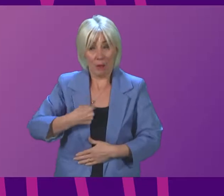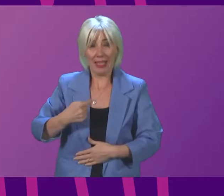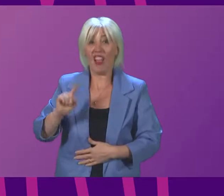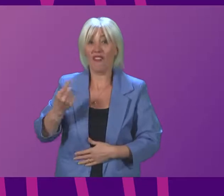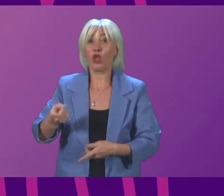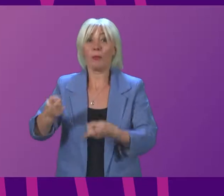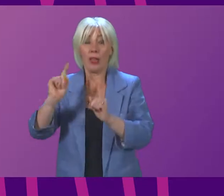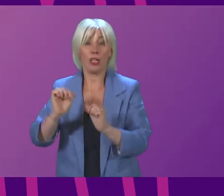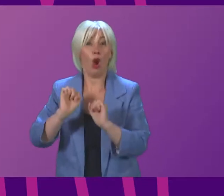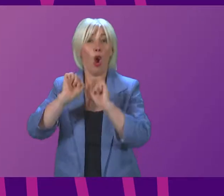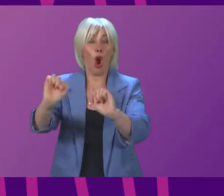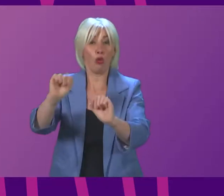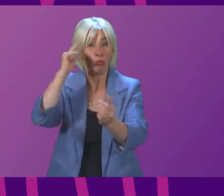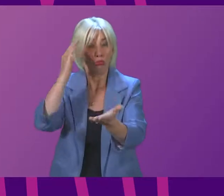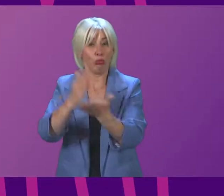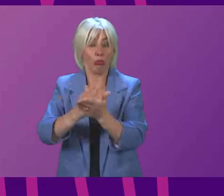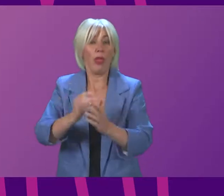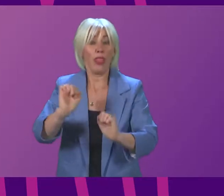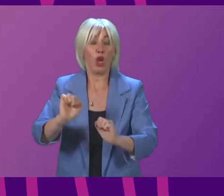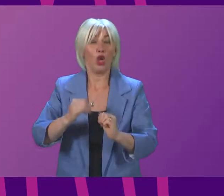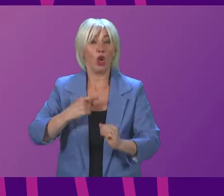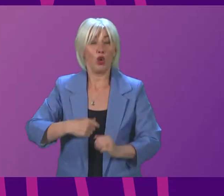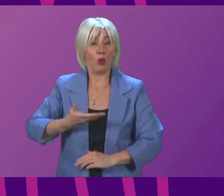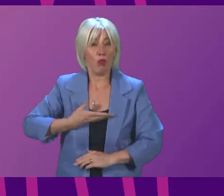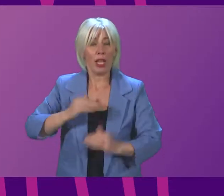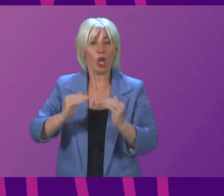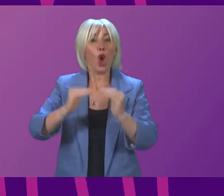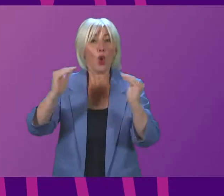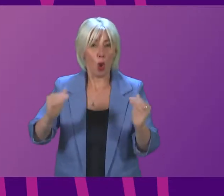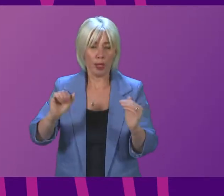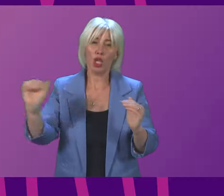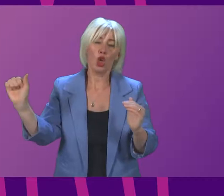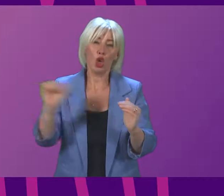her conviction that human rights and equalities should be addressed as part of the inquiry